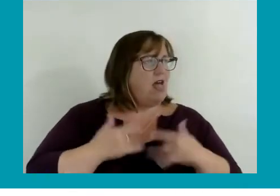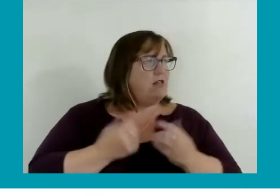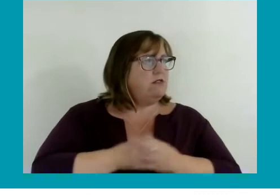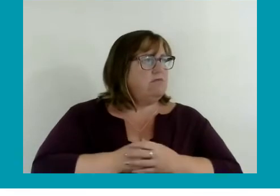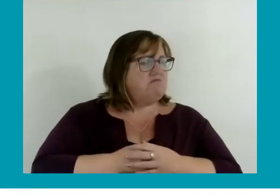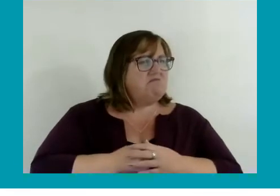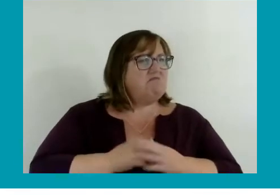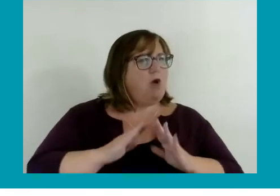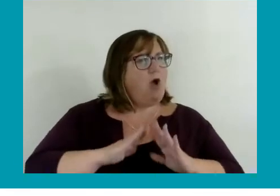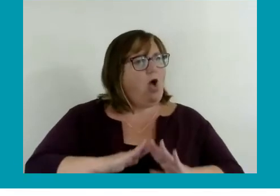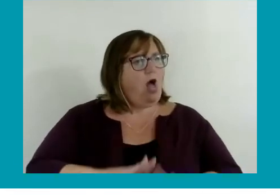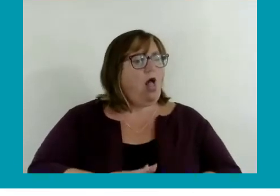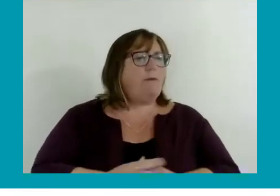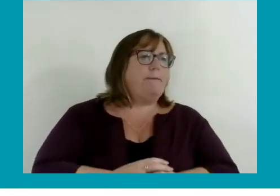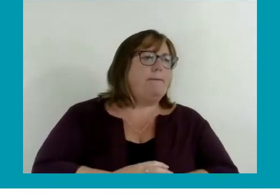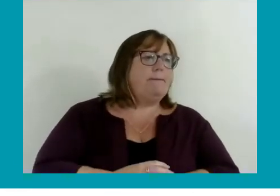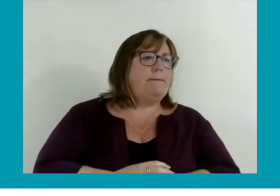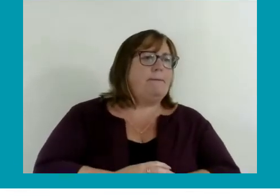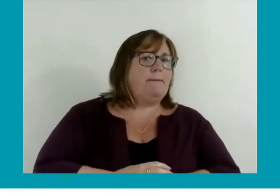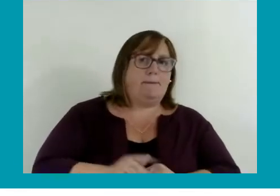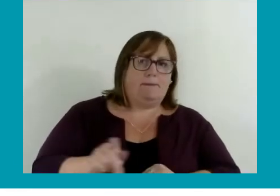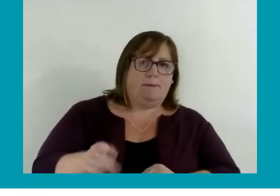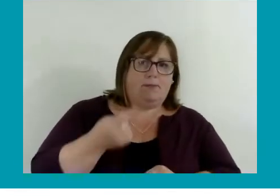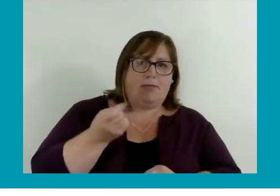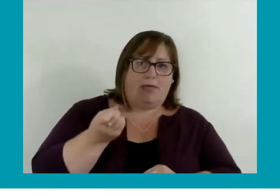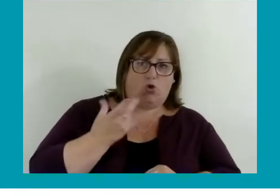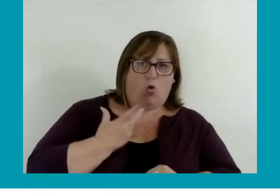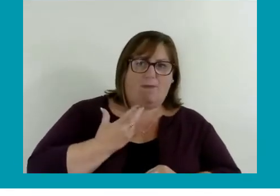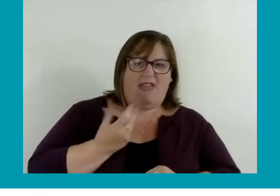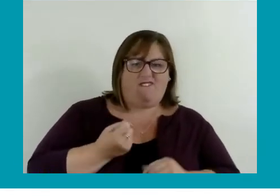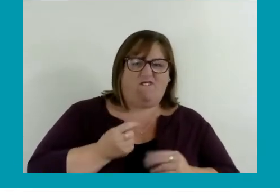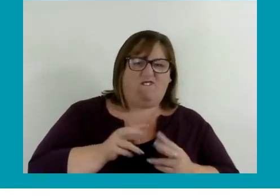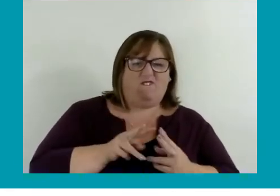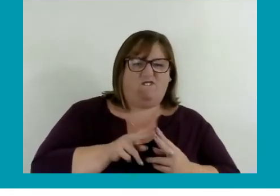couple of more little assessments for you to do but i'm aware because you told me on your